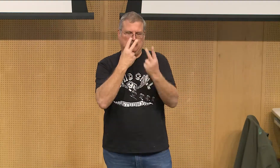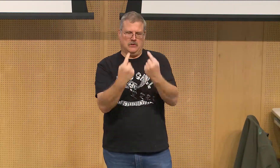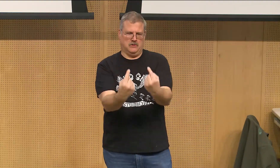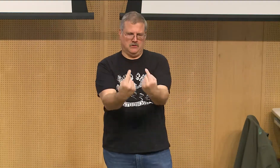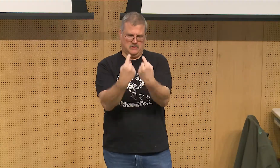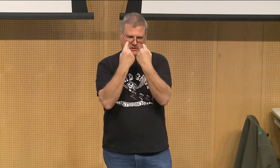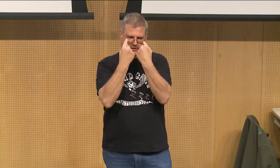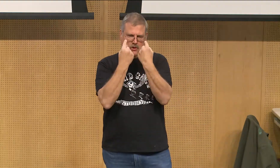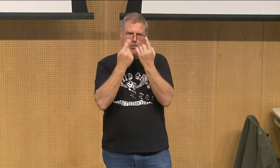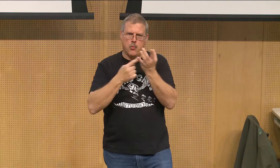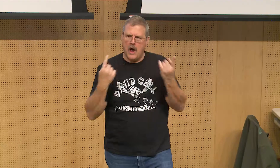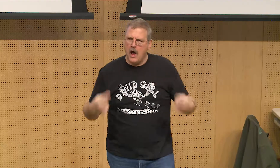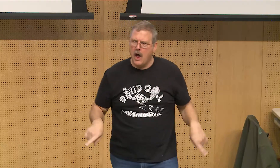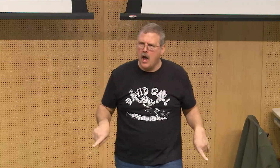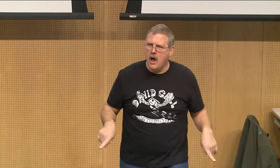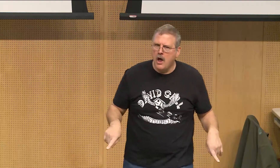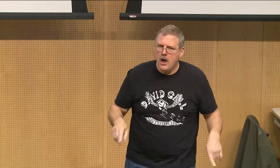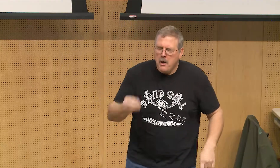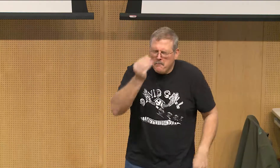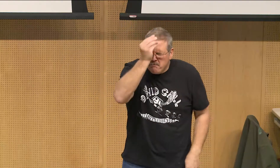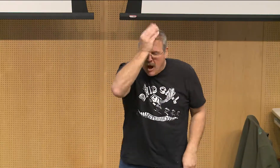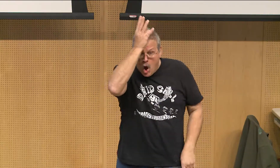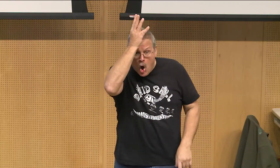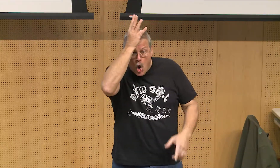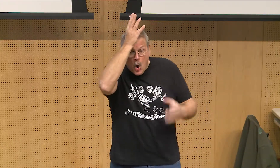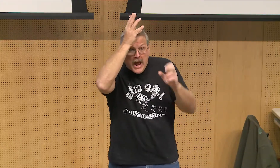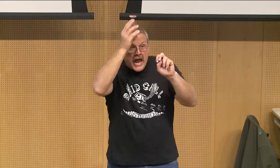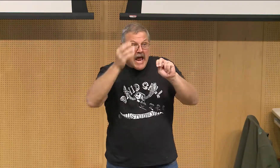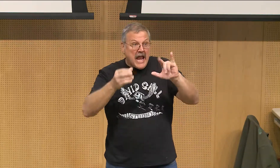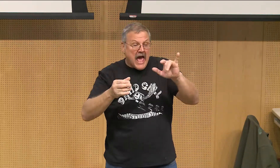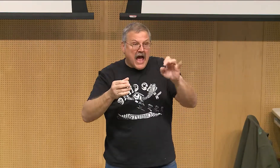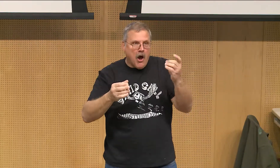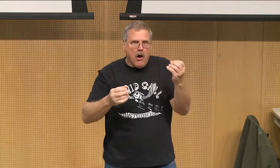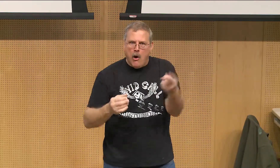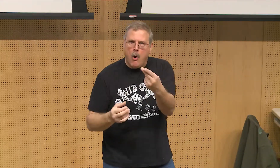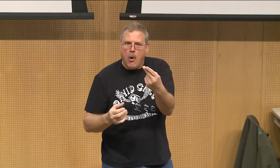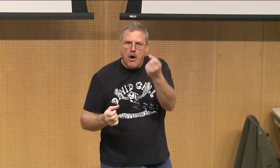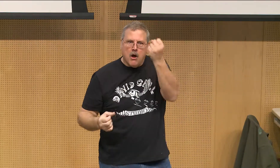so using vision, all of a sudden, knowledge comes to mind.